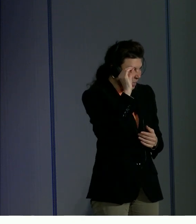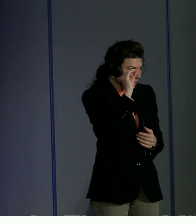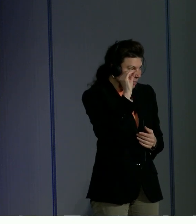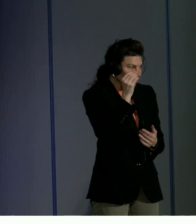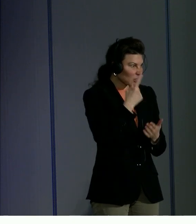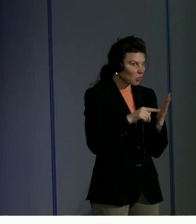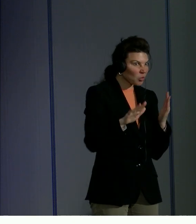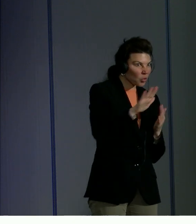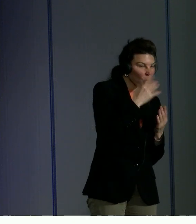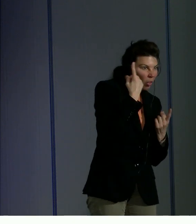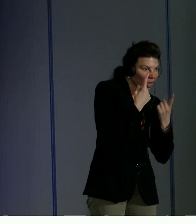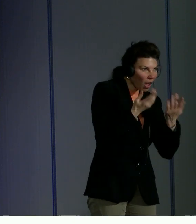from the audience? >>